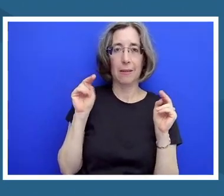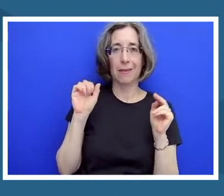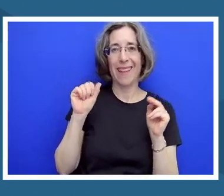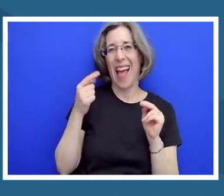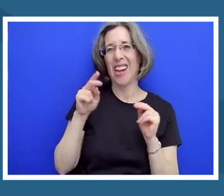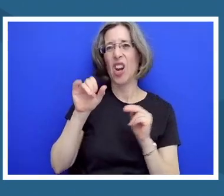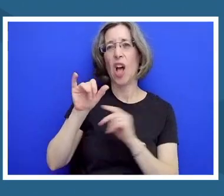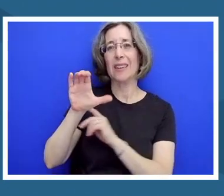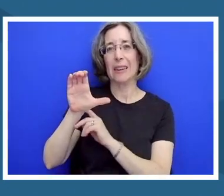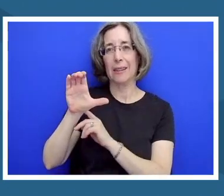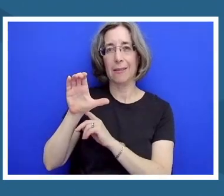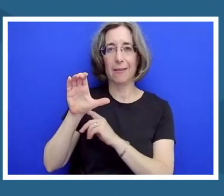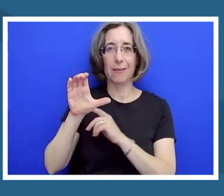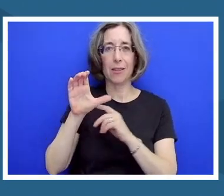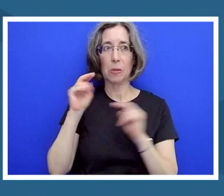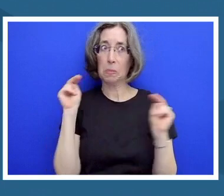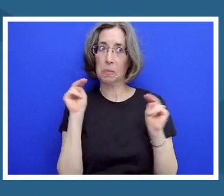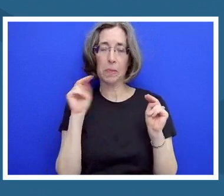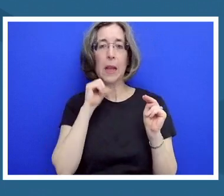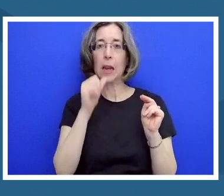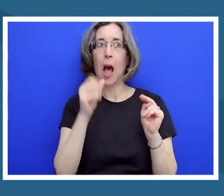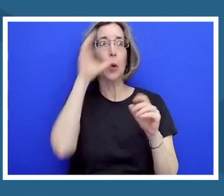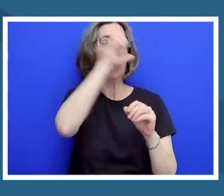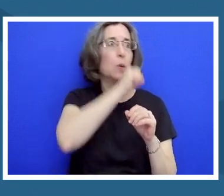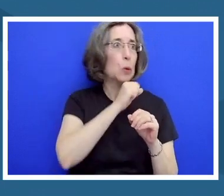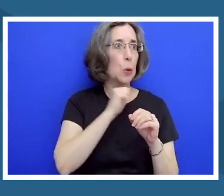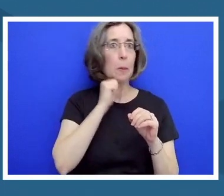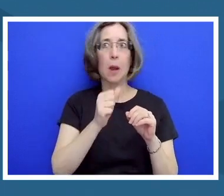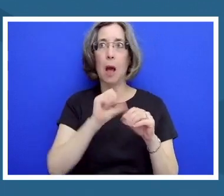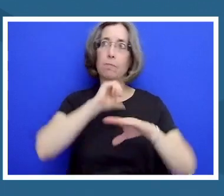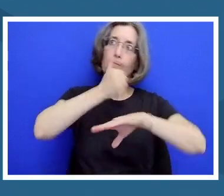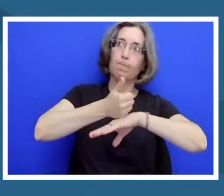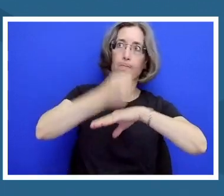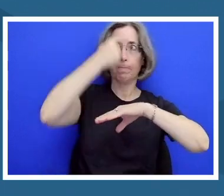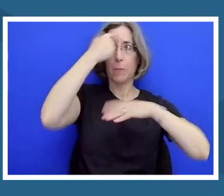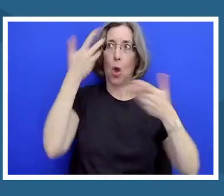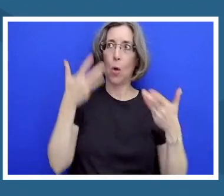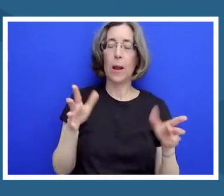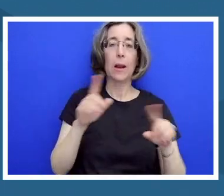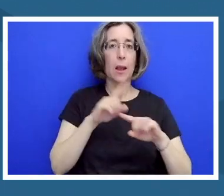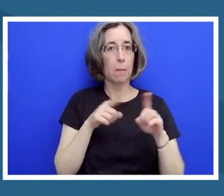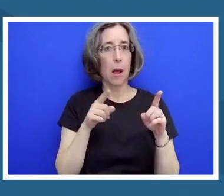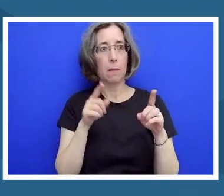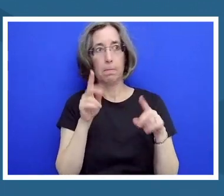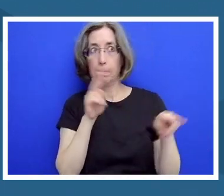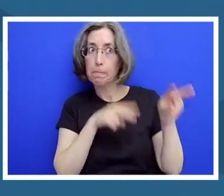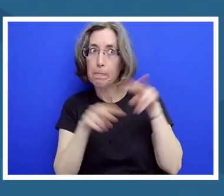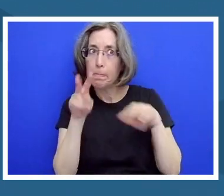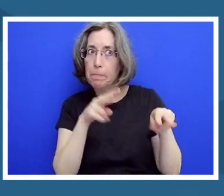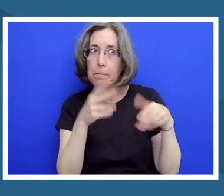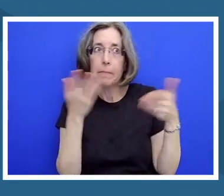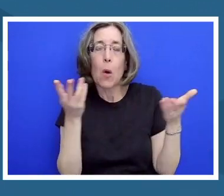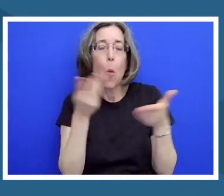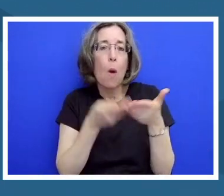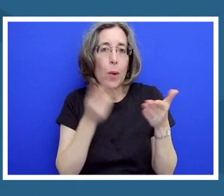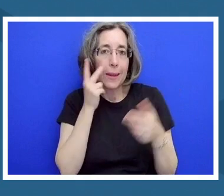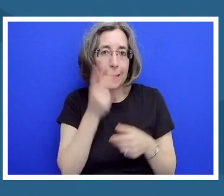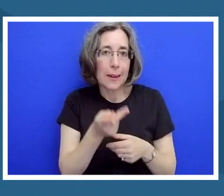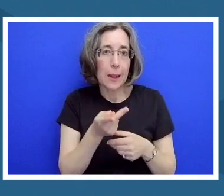looking at it and we kind of know at what colors the different molecules